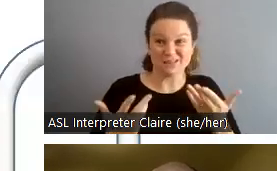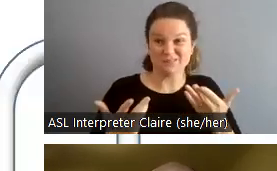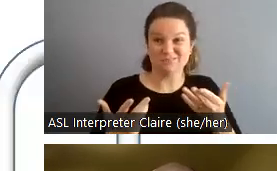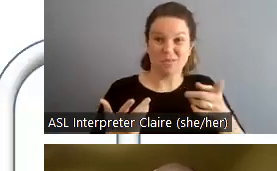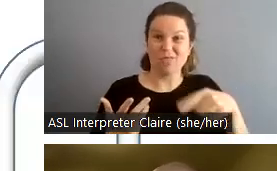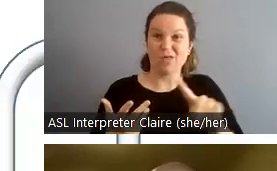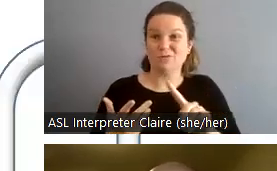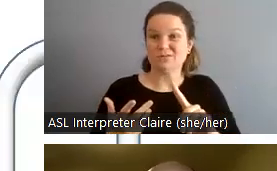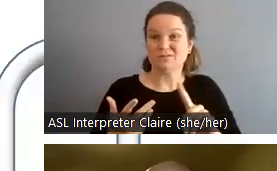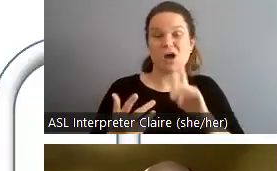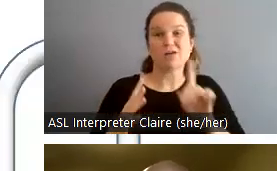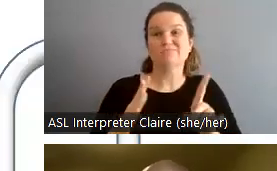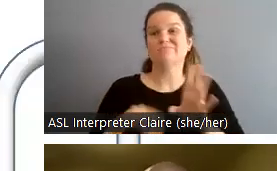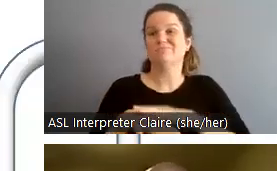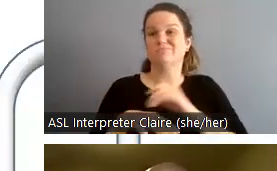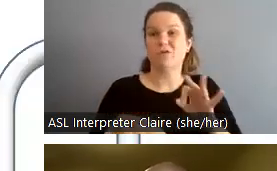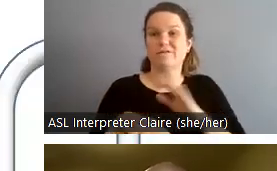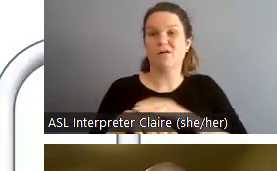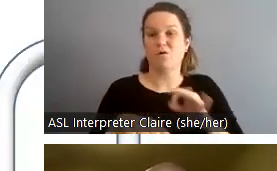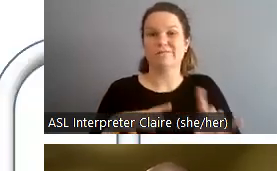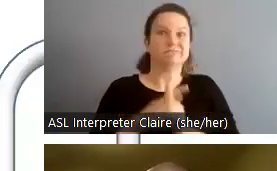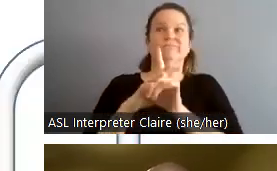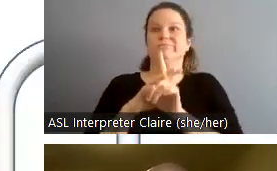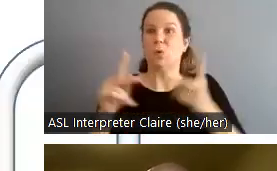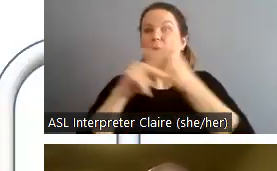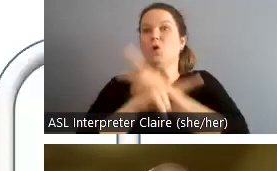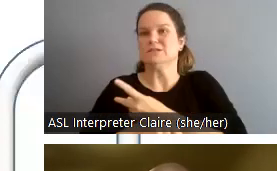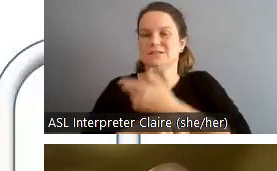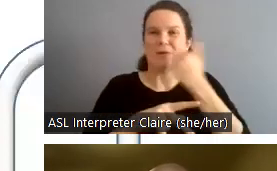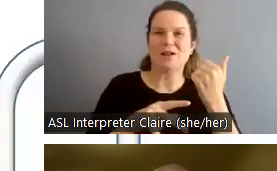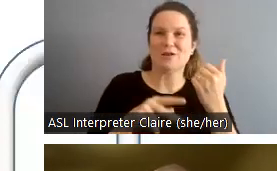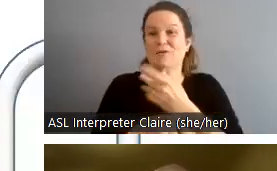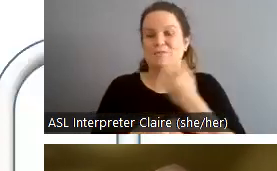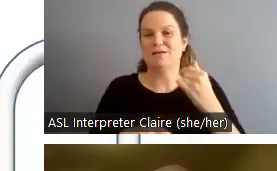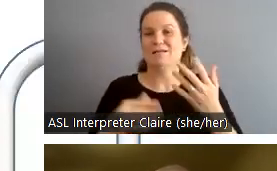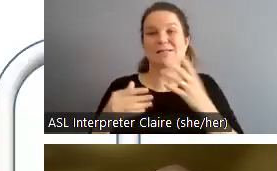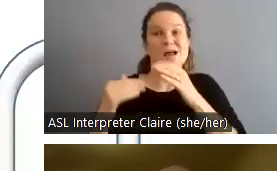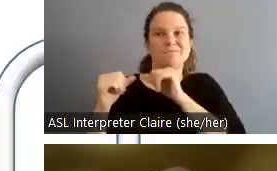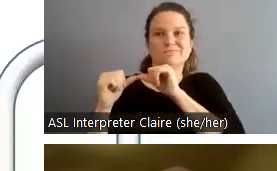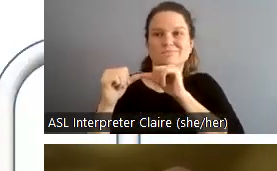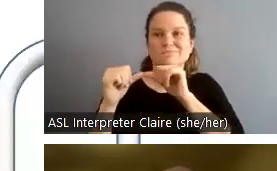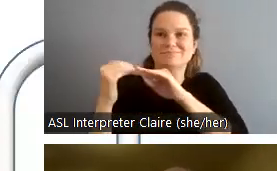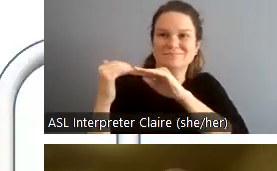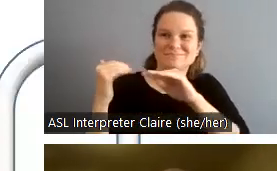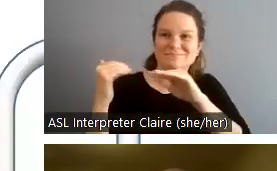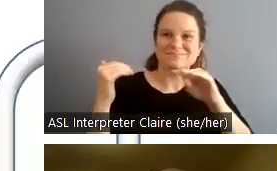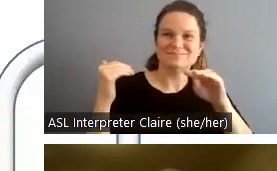that are episodic. They can have flare-ups and they may not be,